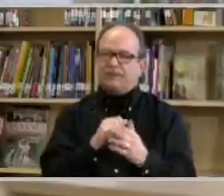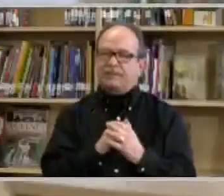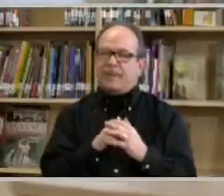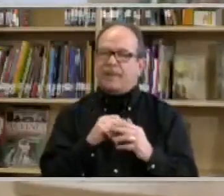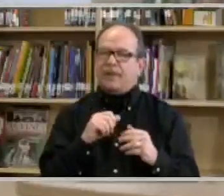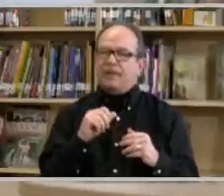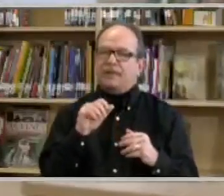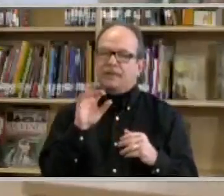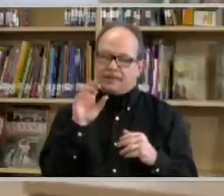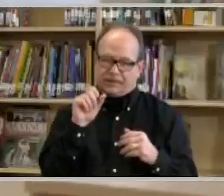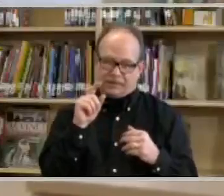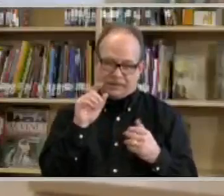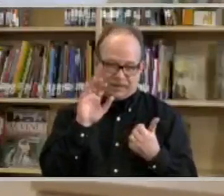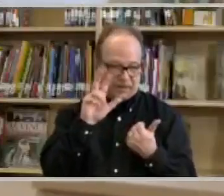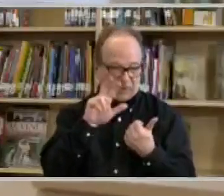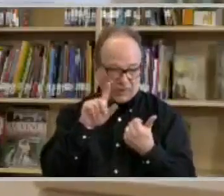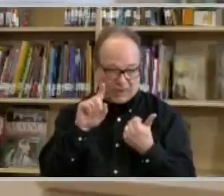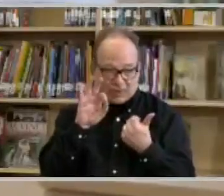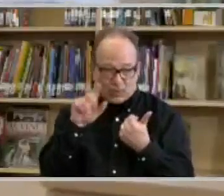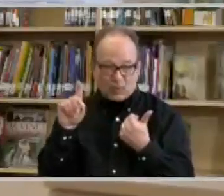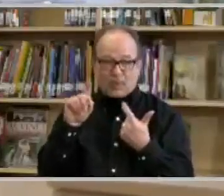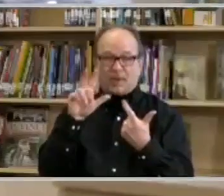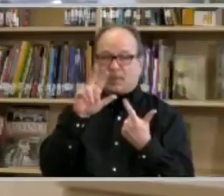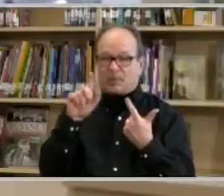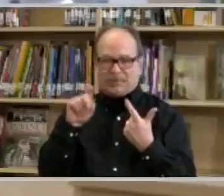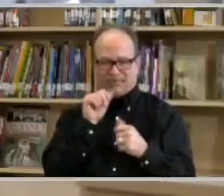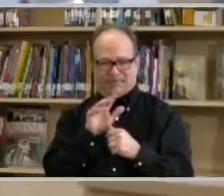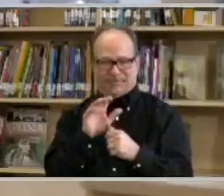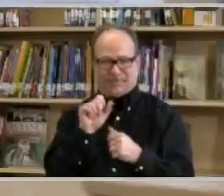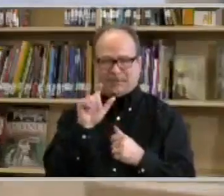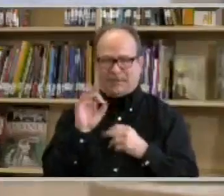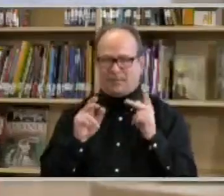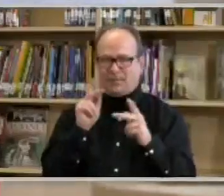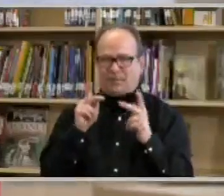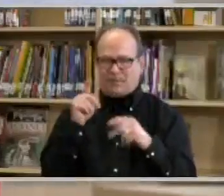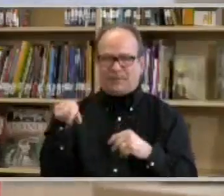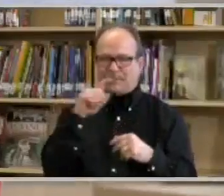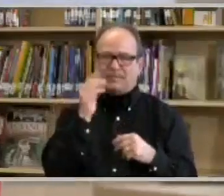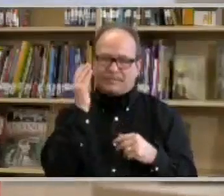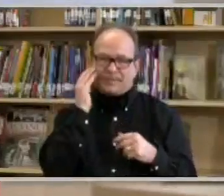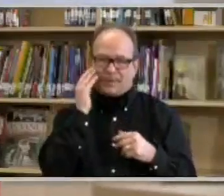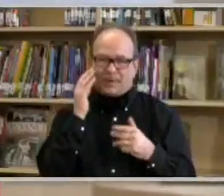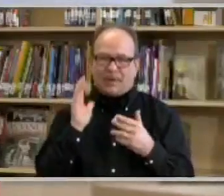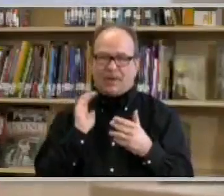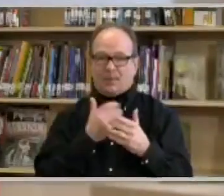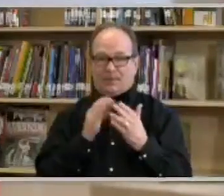ENOUGH. AND WE ALSO KNOW THAT WE JUST DIDN'T HAVE ENOUGH STAFF.